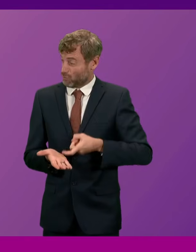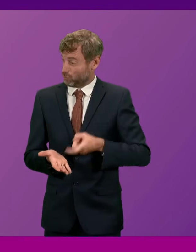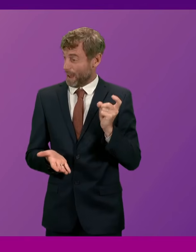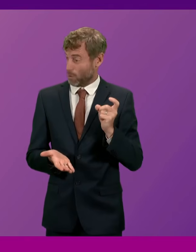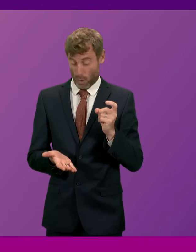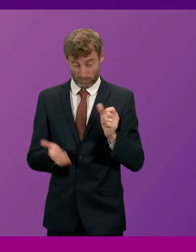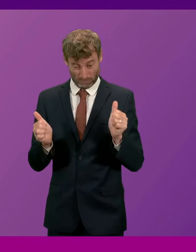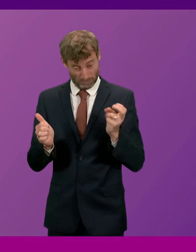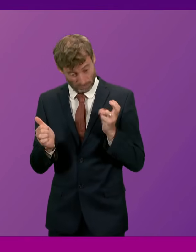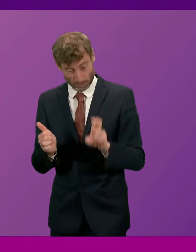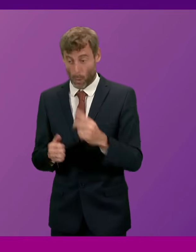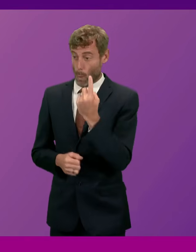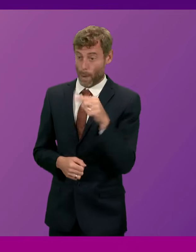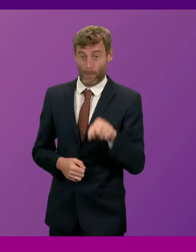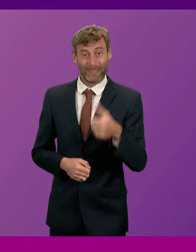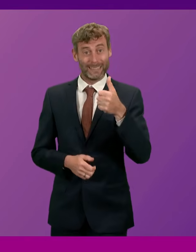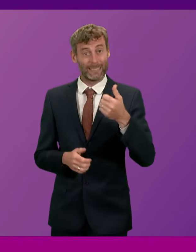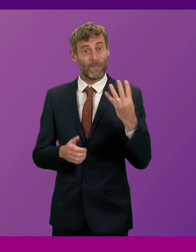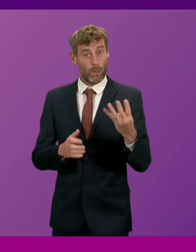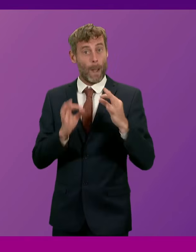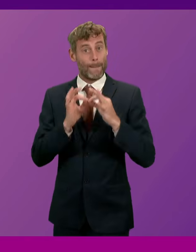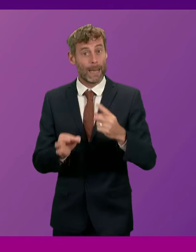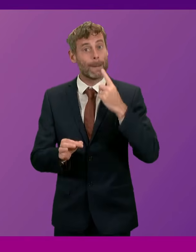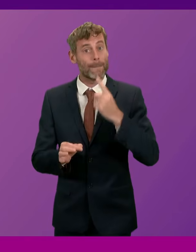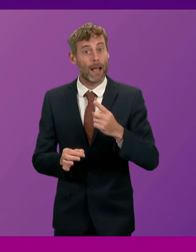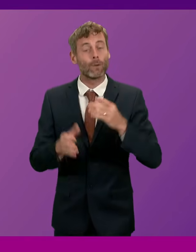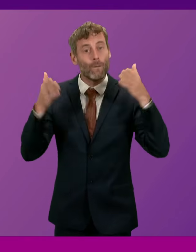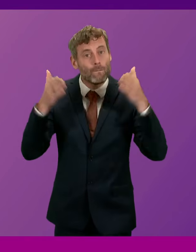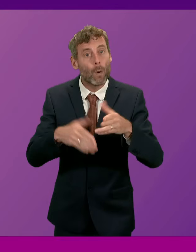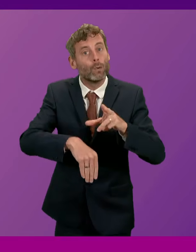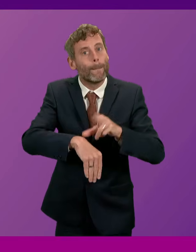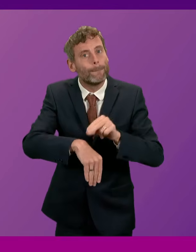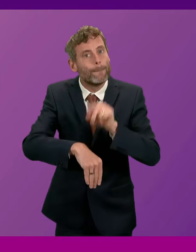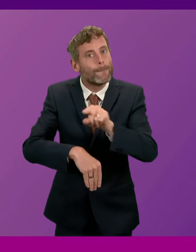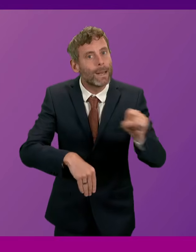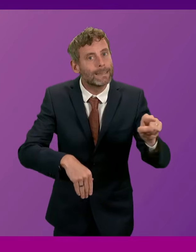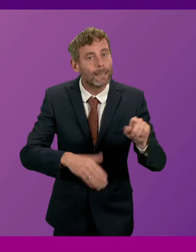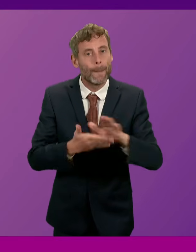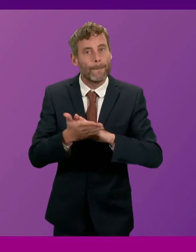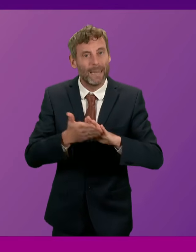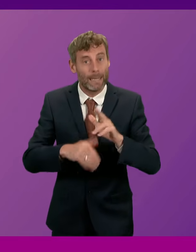£1.64 billion for policing, enabling us to deliver police services across the length and breadth of